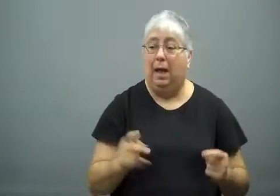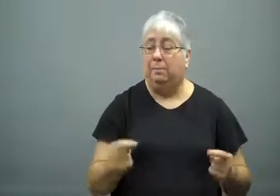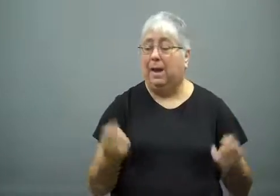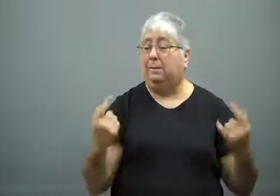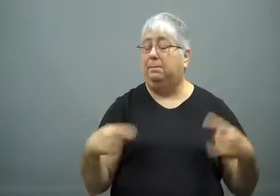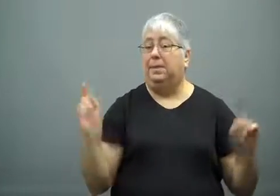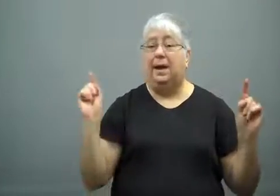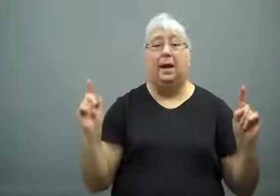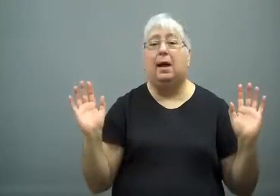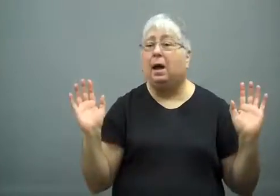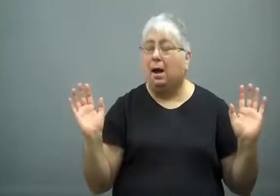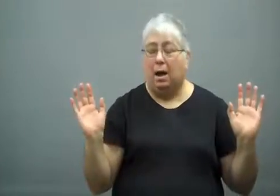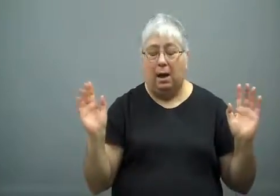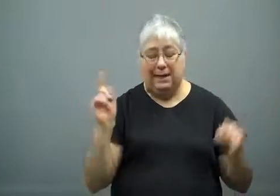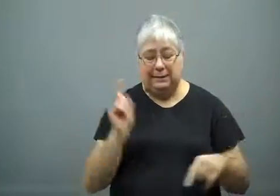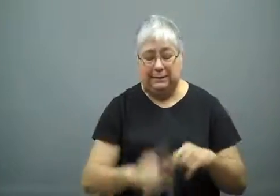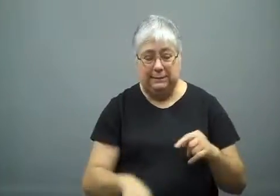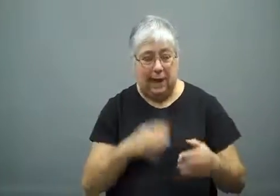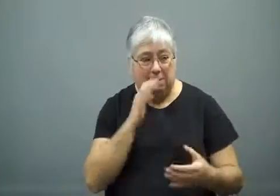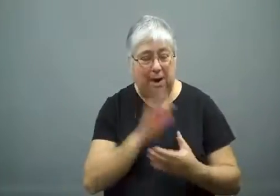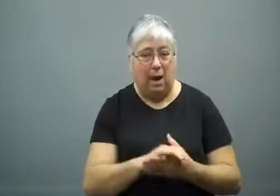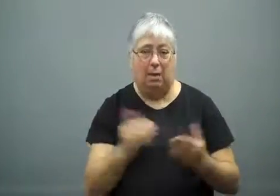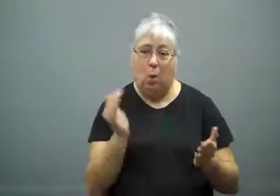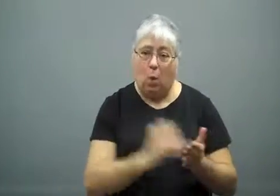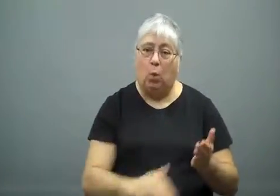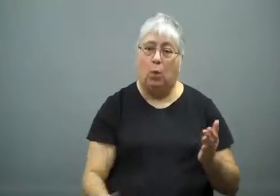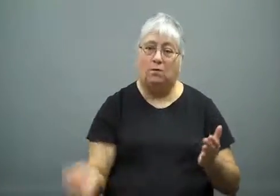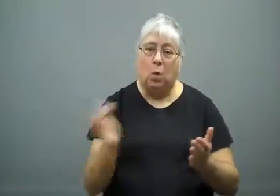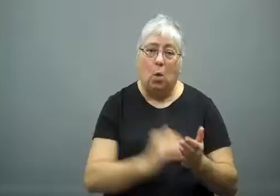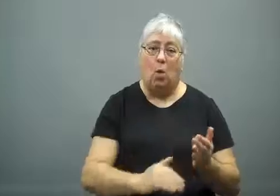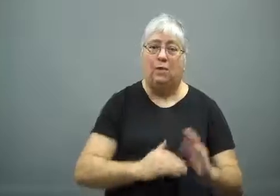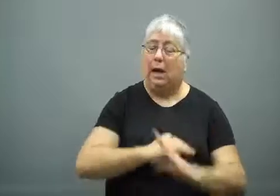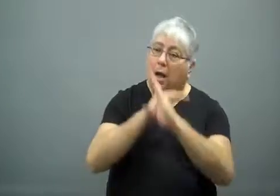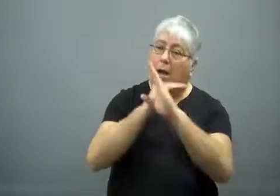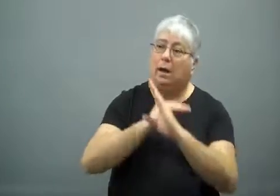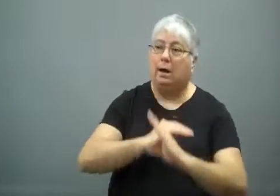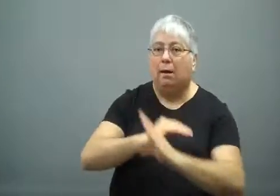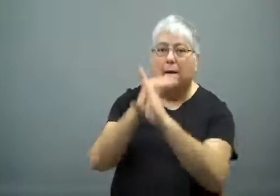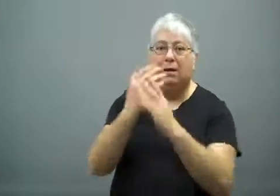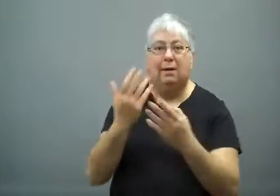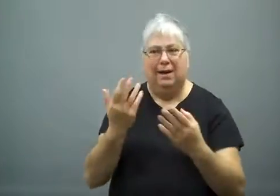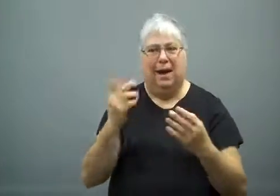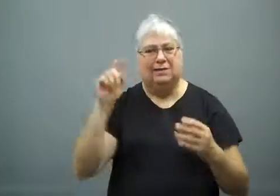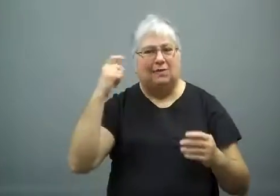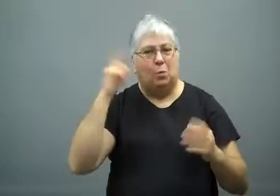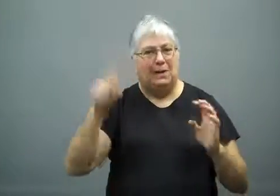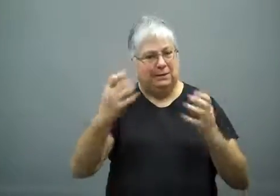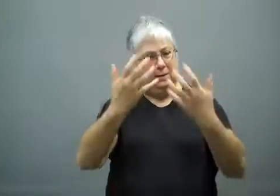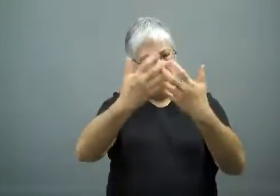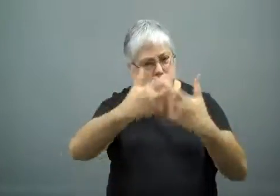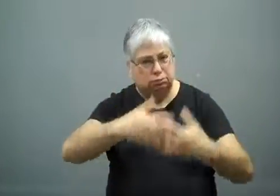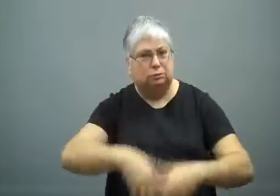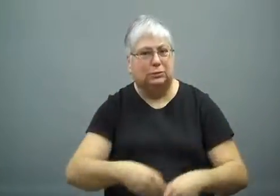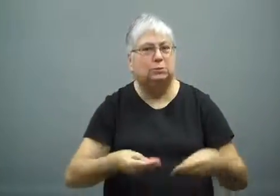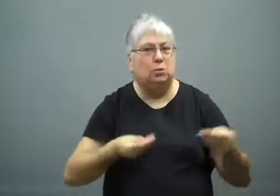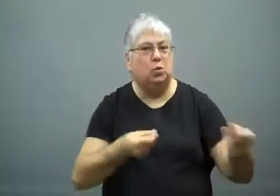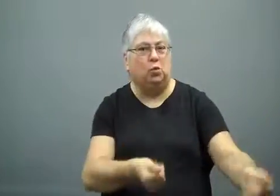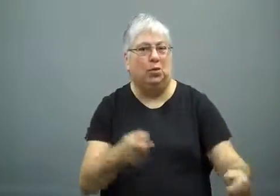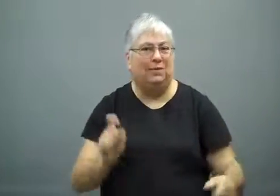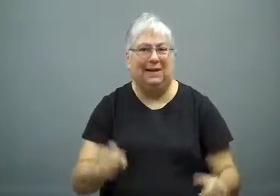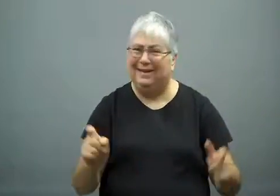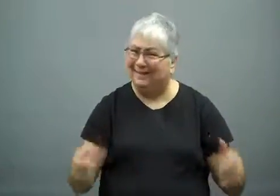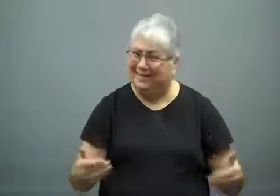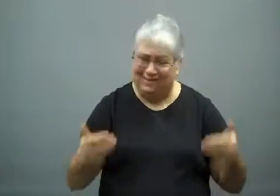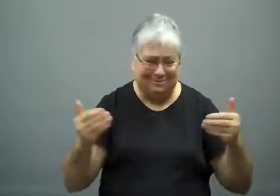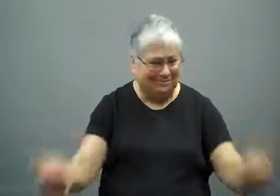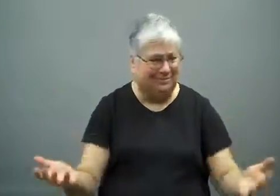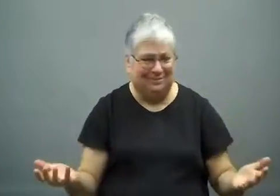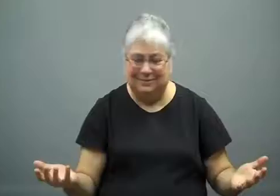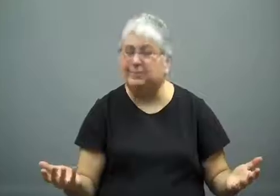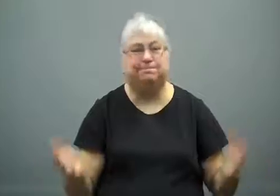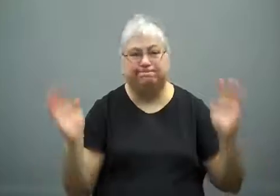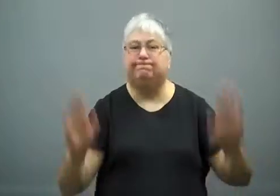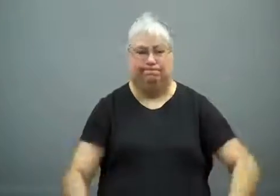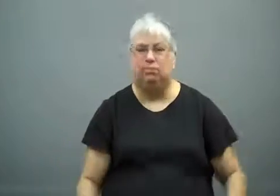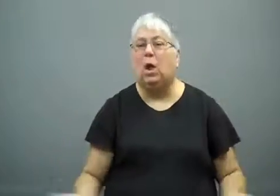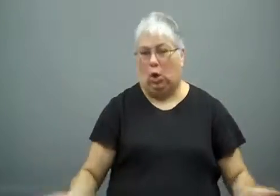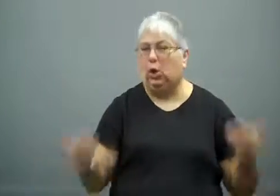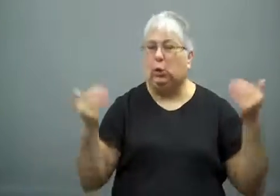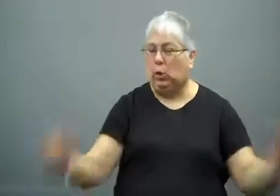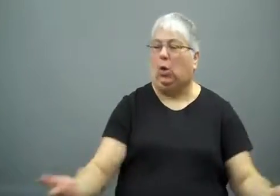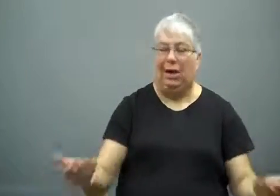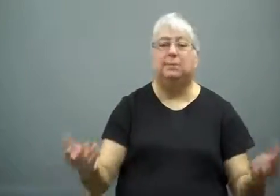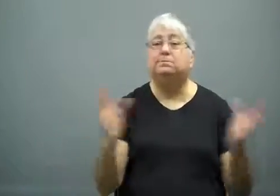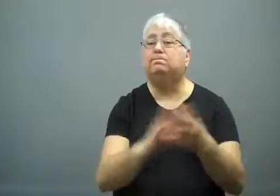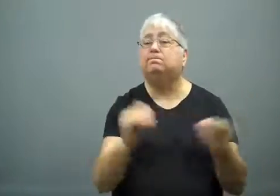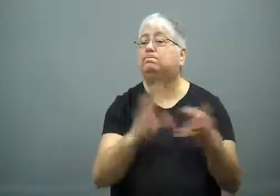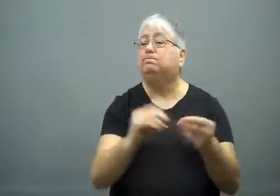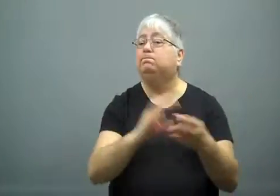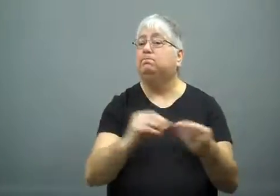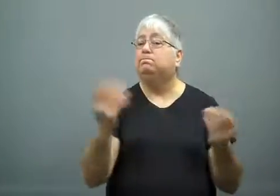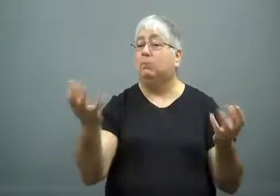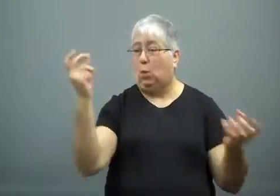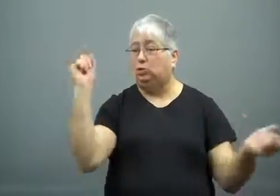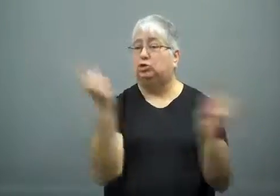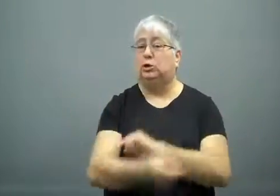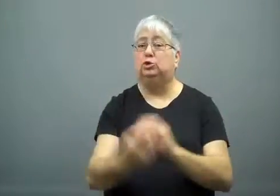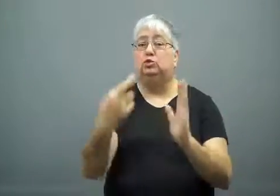But the repeated filibusters prevented a smooth process and he couldn't believe it.